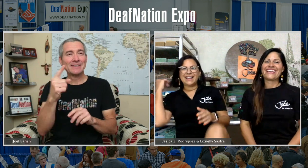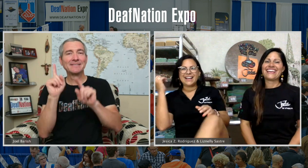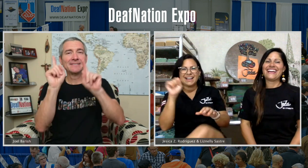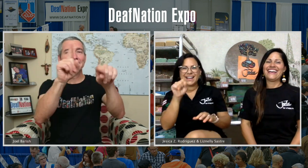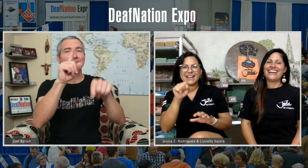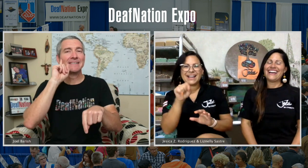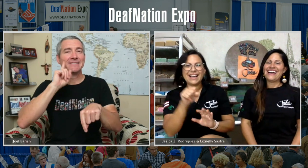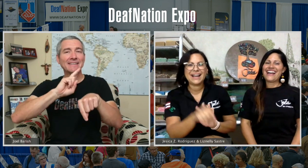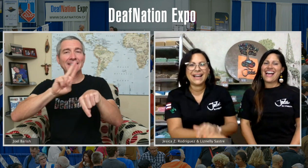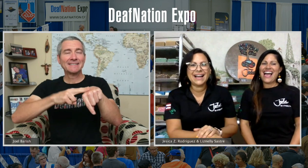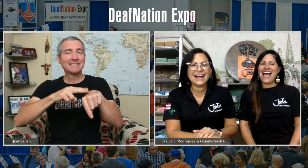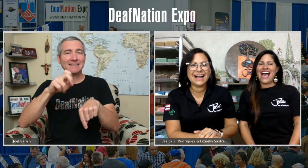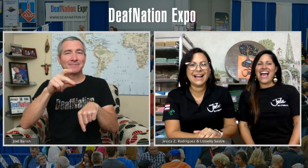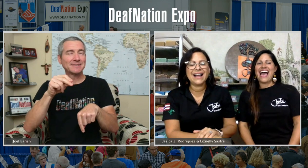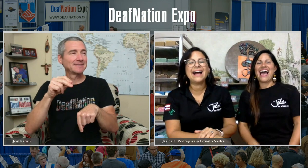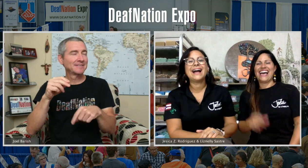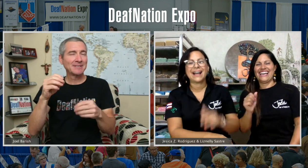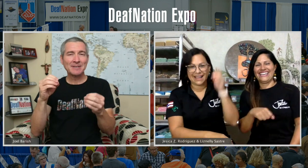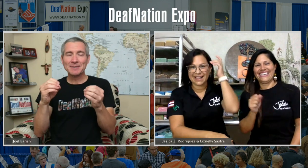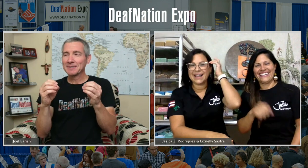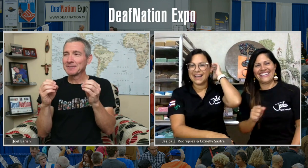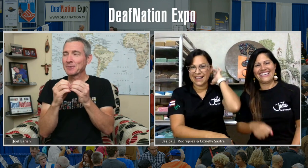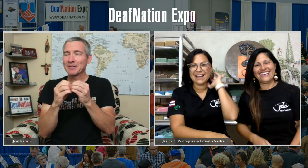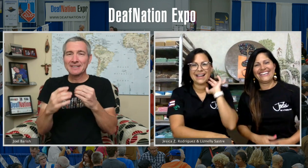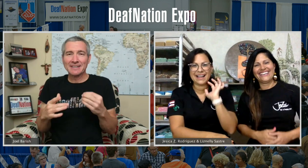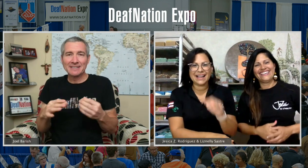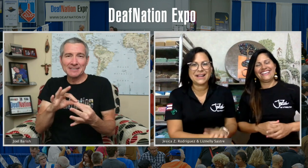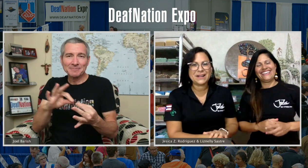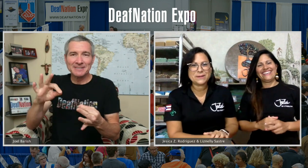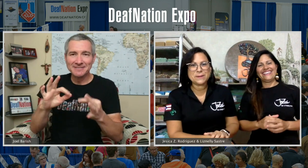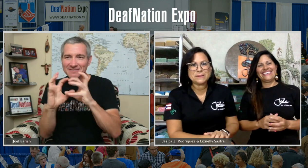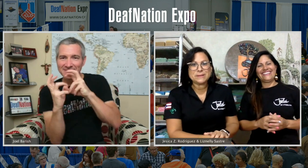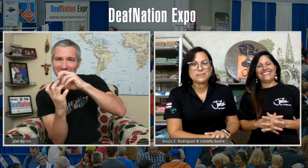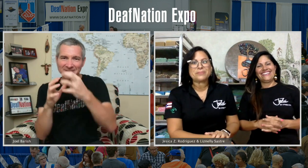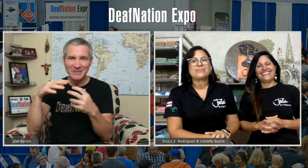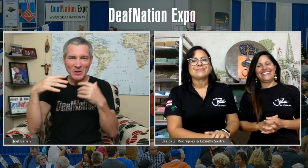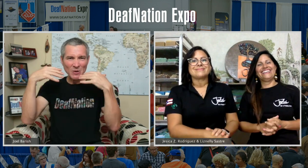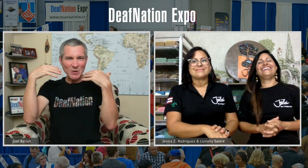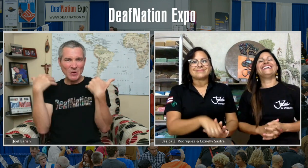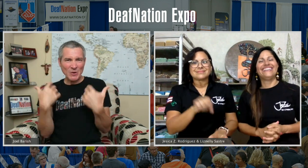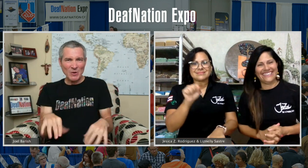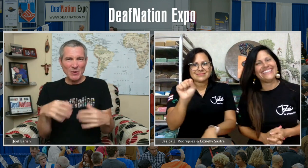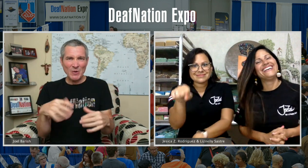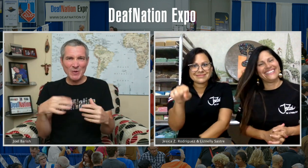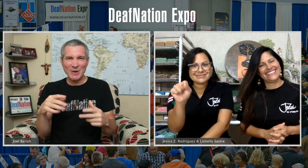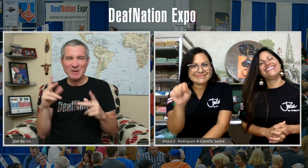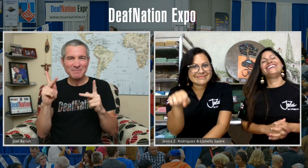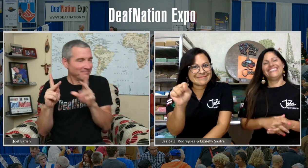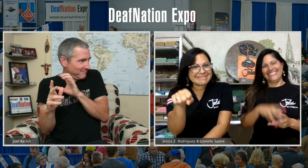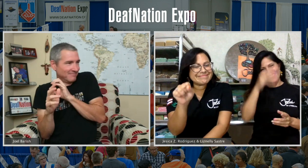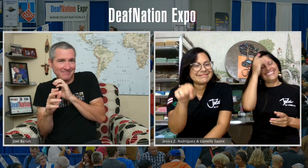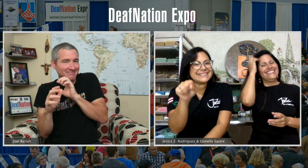Every time you go to DeafNation Expo, there's always spirit and it's crowded, right?